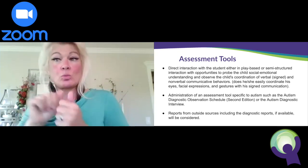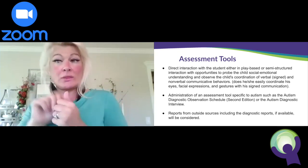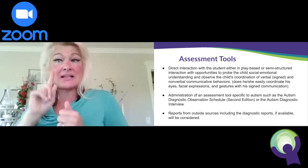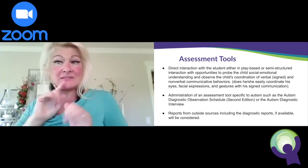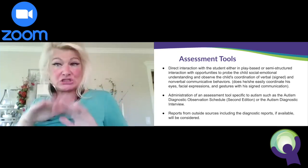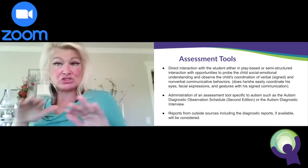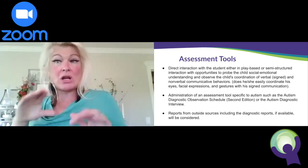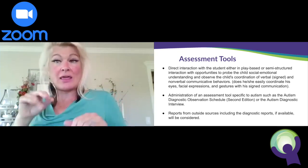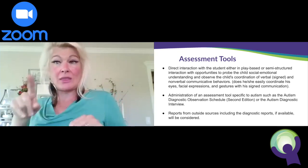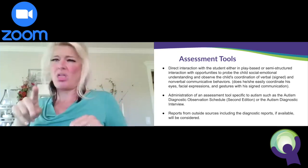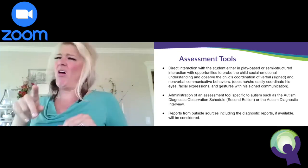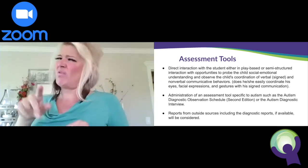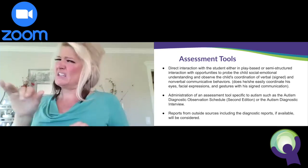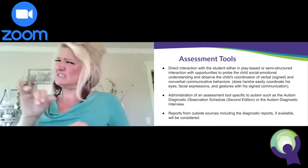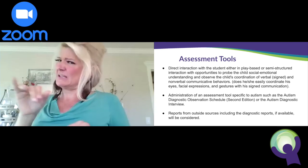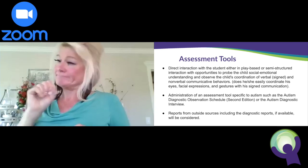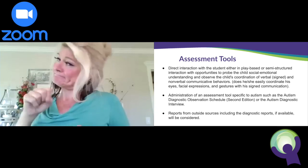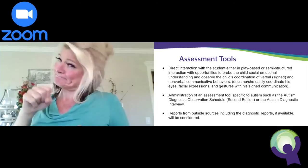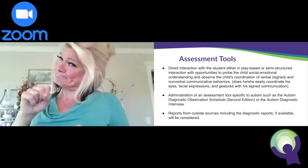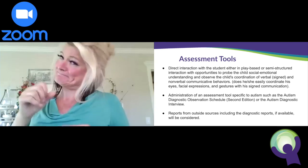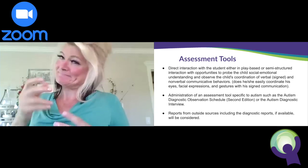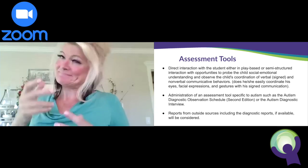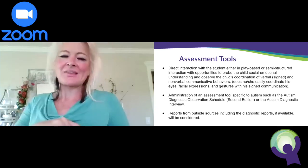at behaviors of kids and and I've known other psychologists that have used this approach